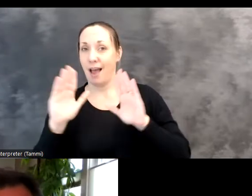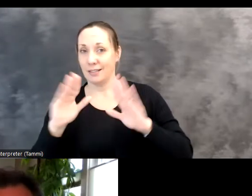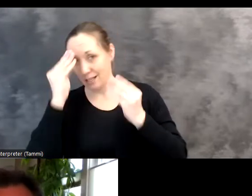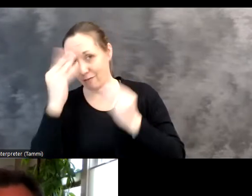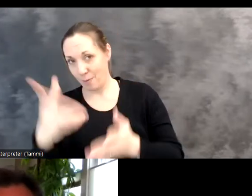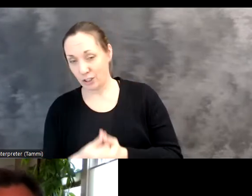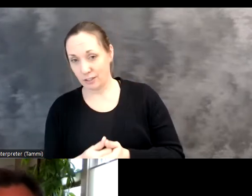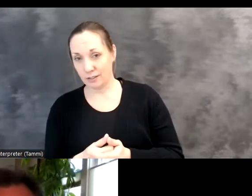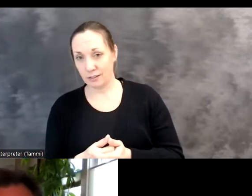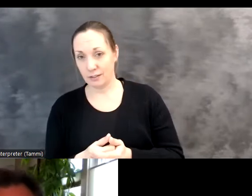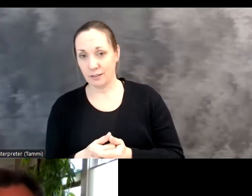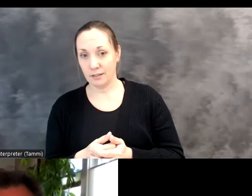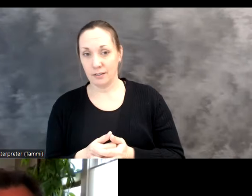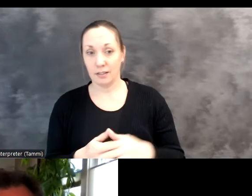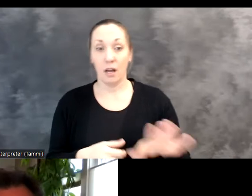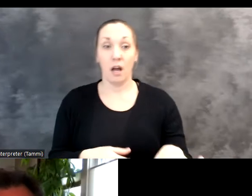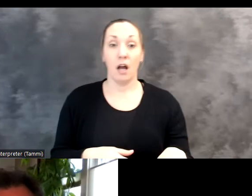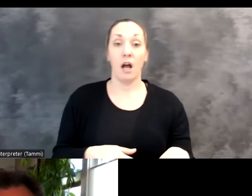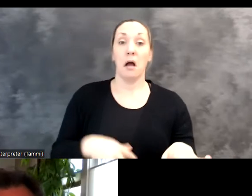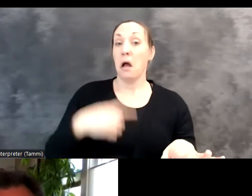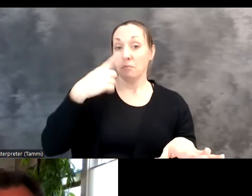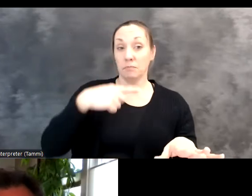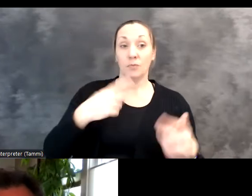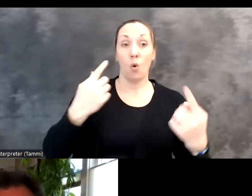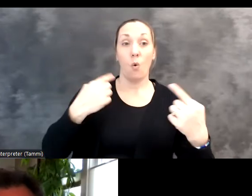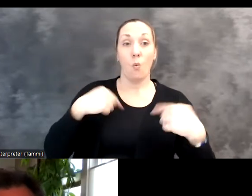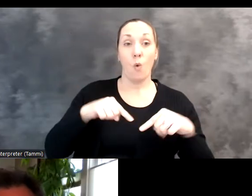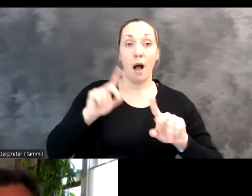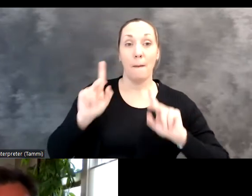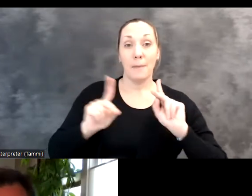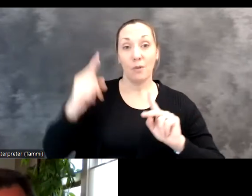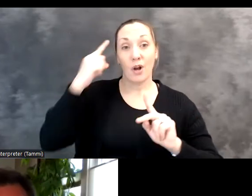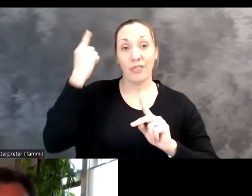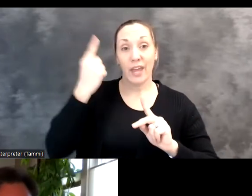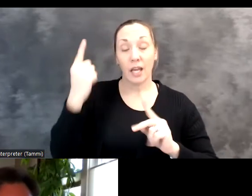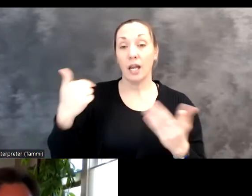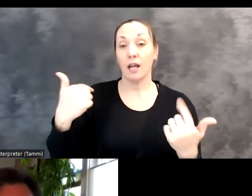. It was an excellent panel, excellent information